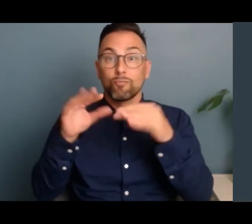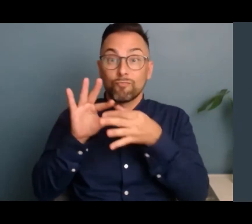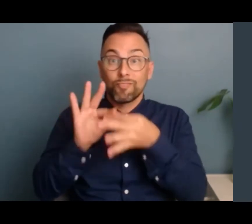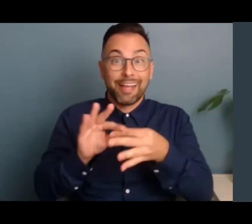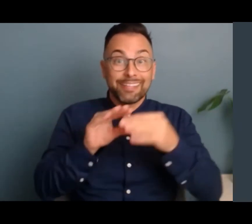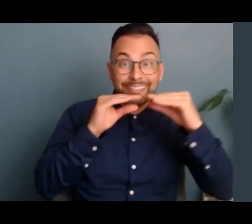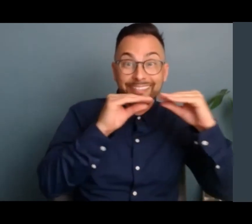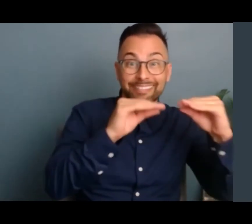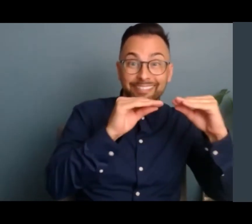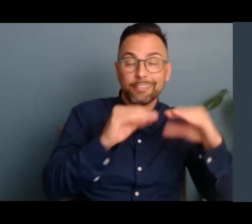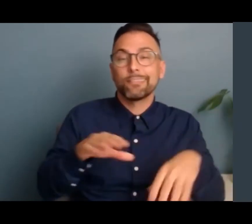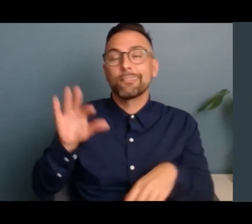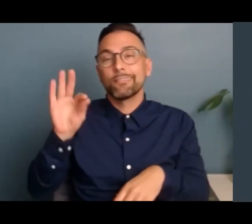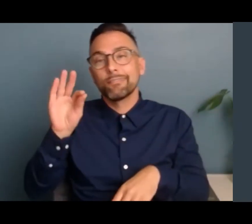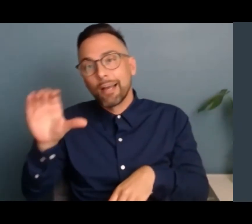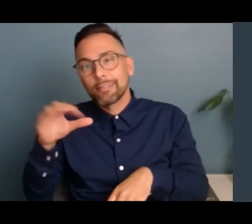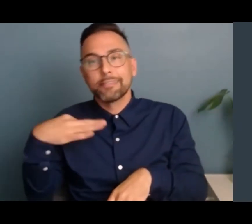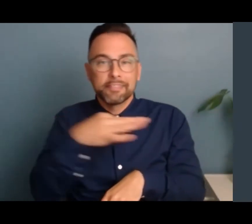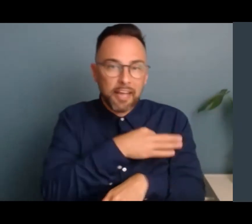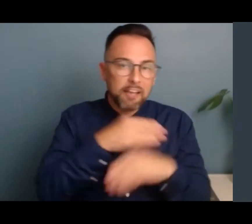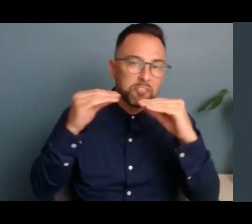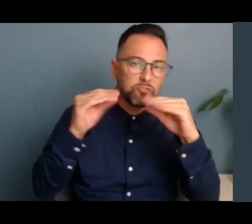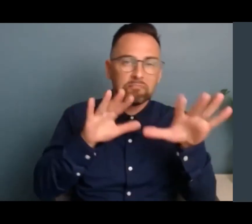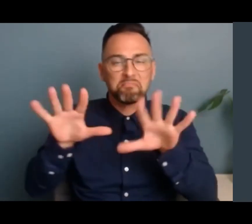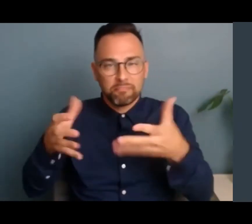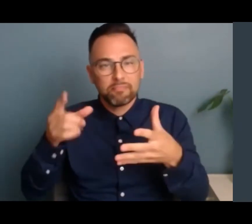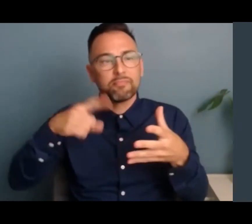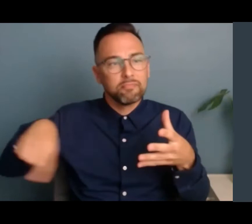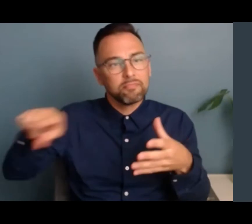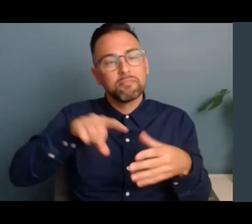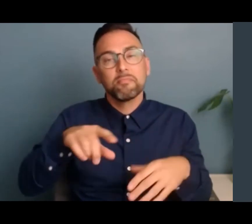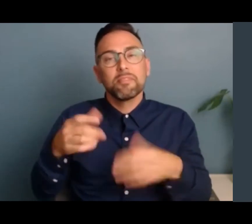In regards to instruction, faculty, and staff,